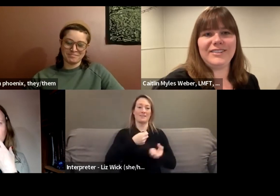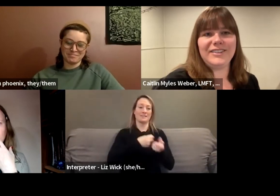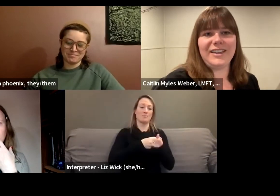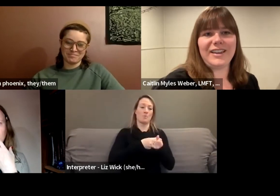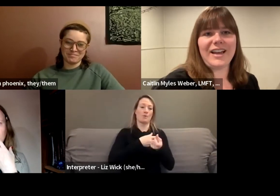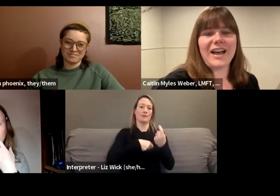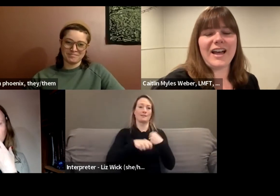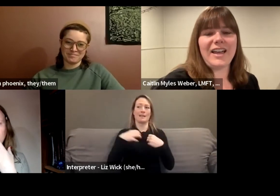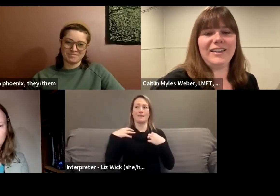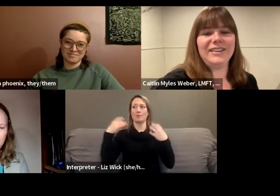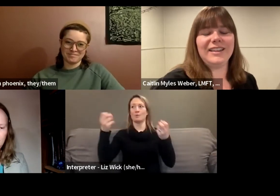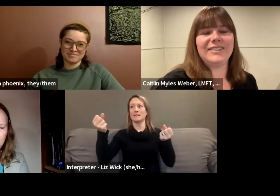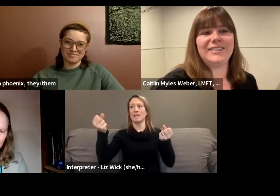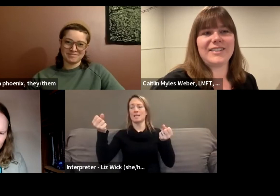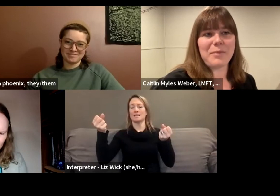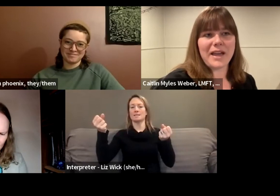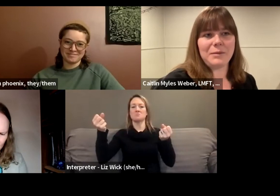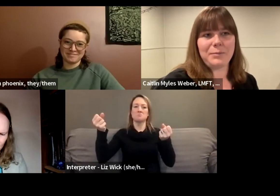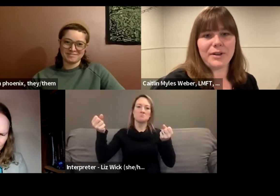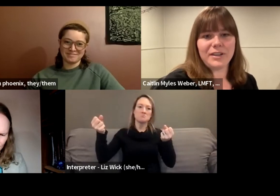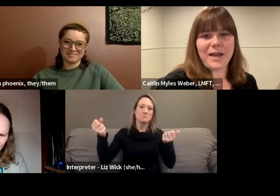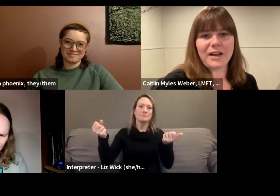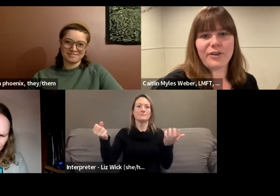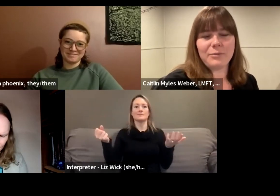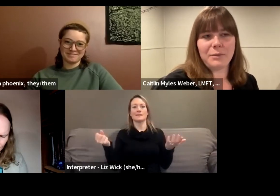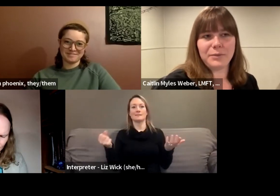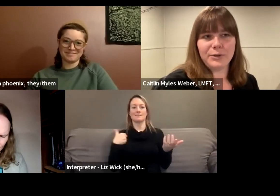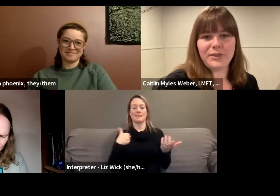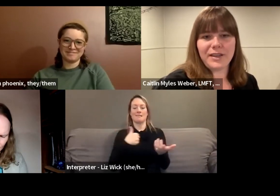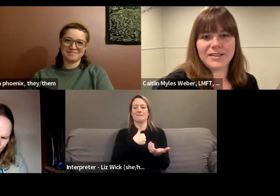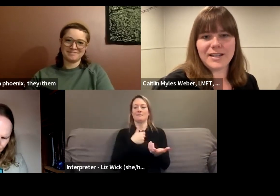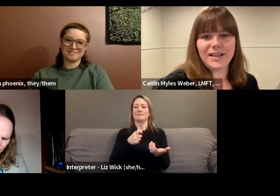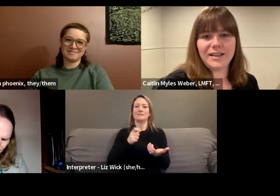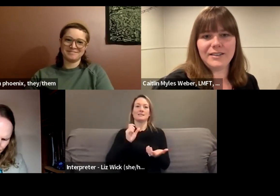And it's like, let's stop patting people on the back for how many blows they can take